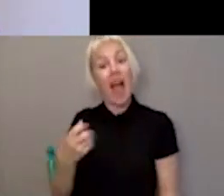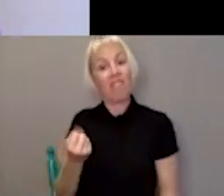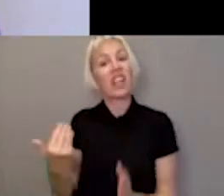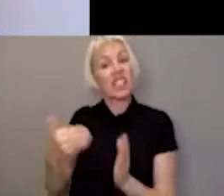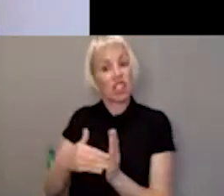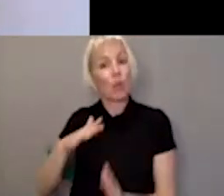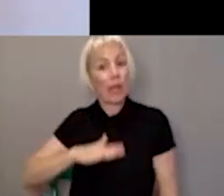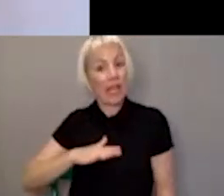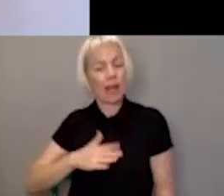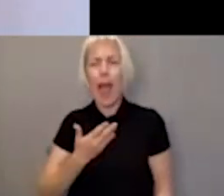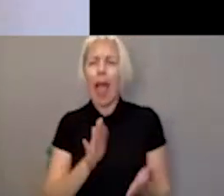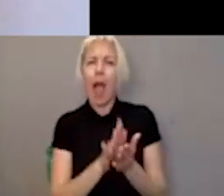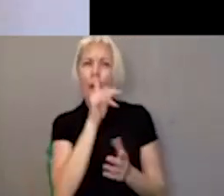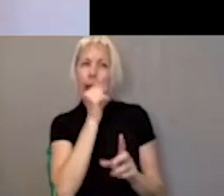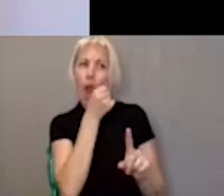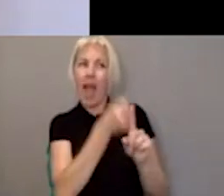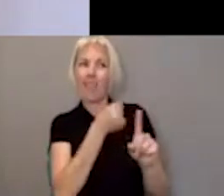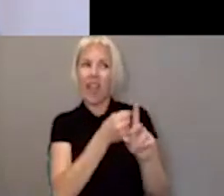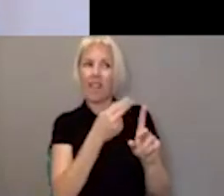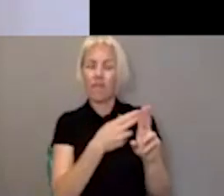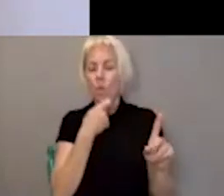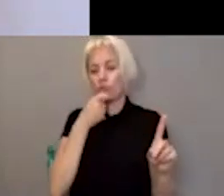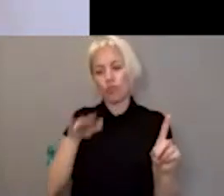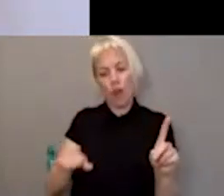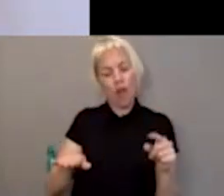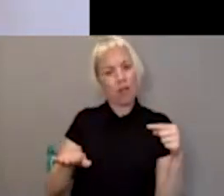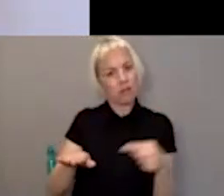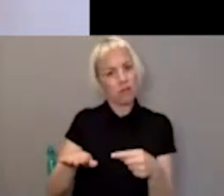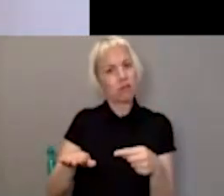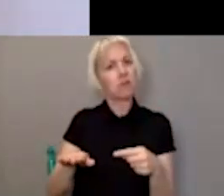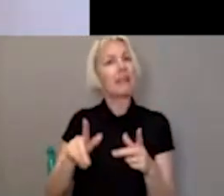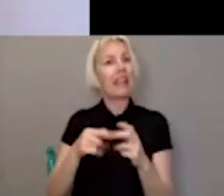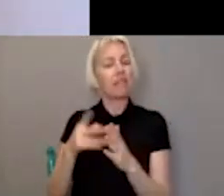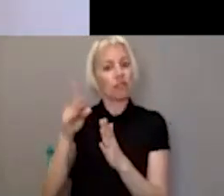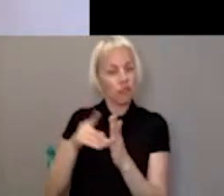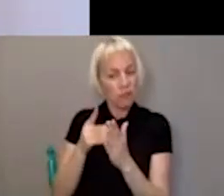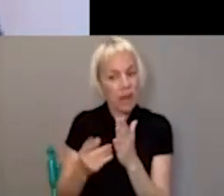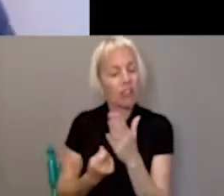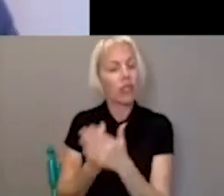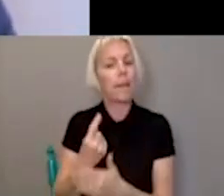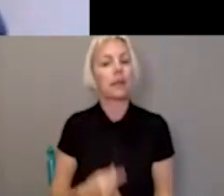child faces discrimination? And Bev had a question about how you can be brave, how do